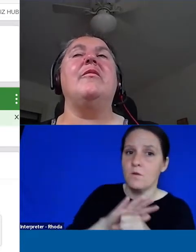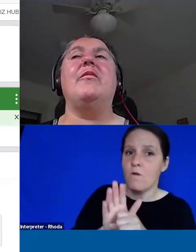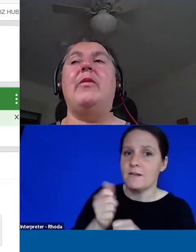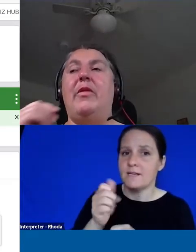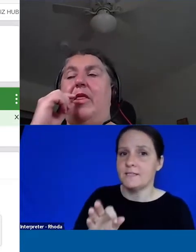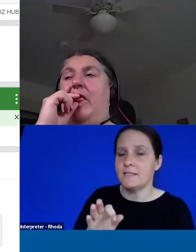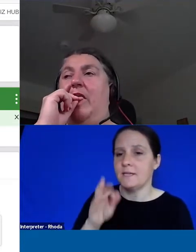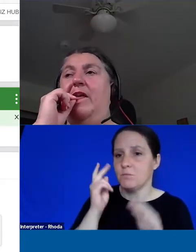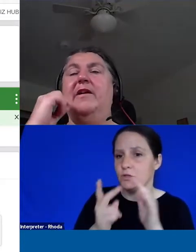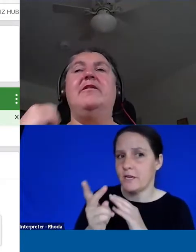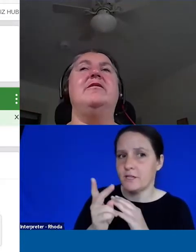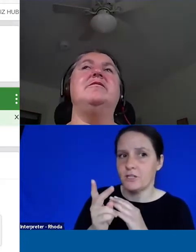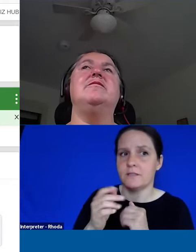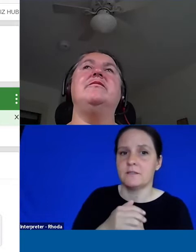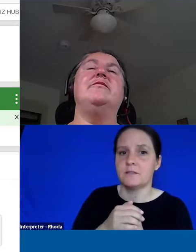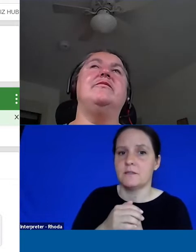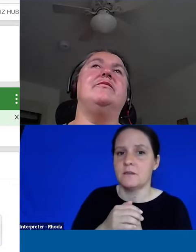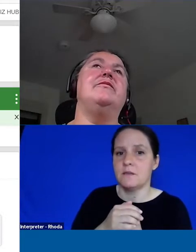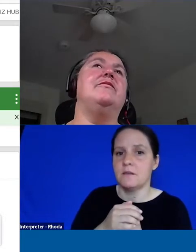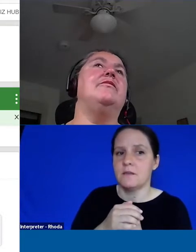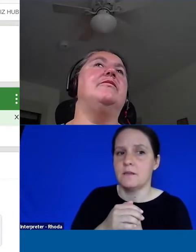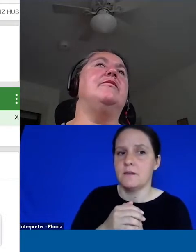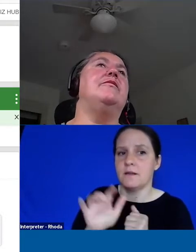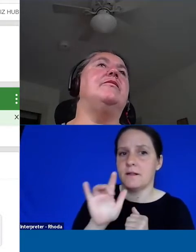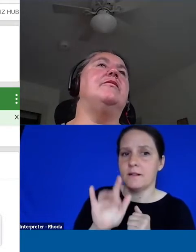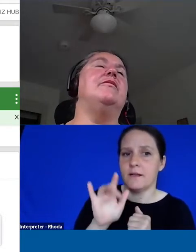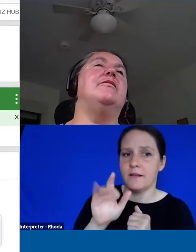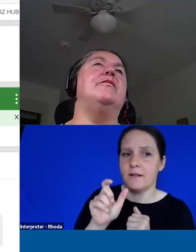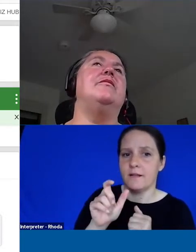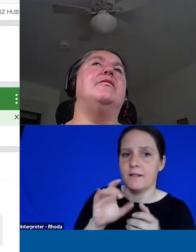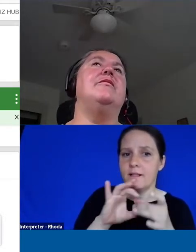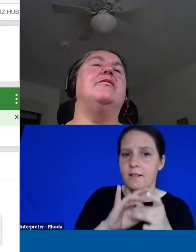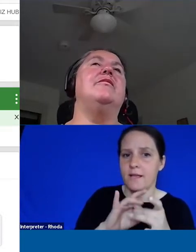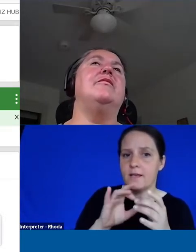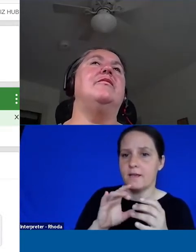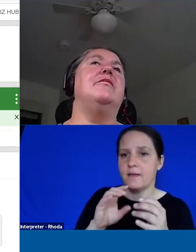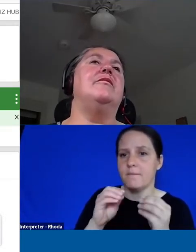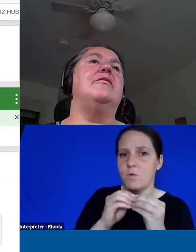heading level one COVID 19 projections. Link global health data exchange. Link more in visualizations,